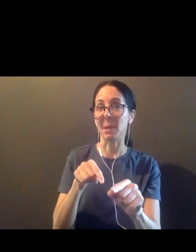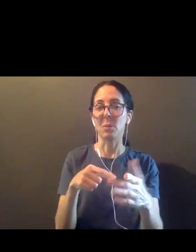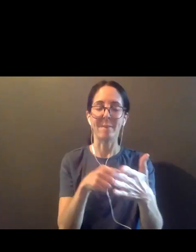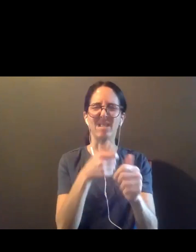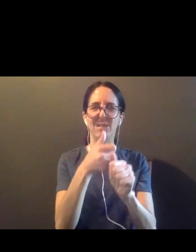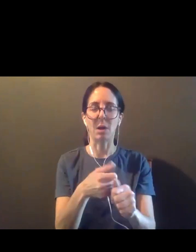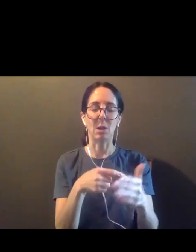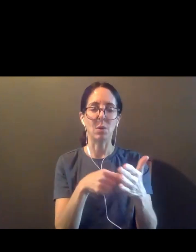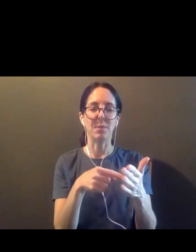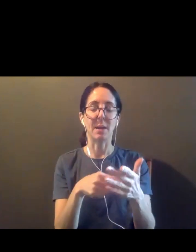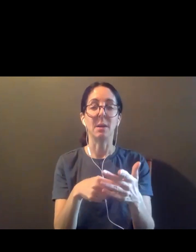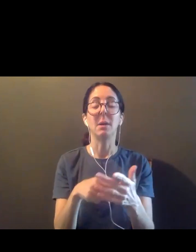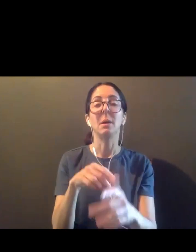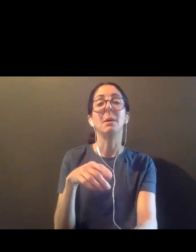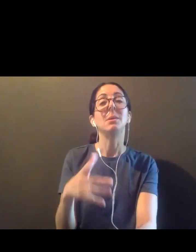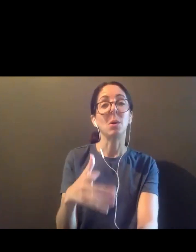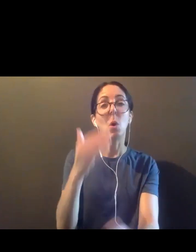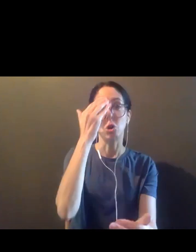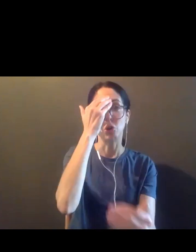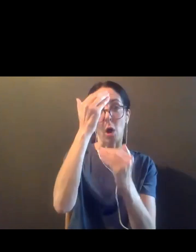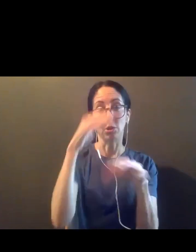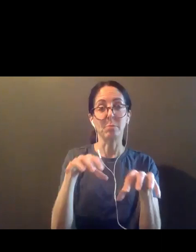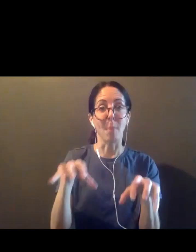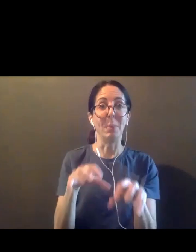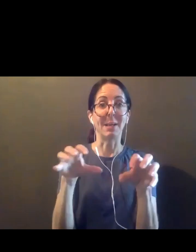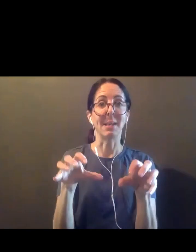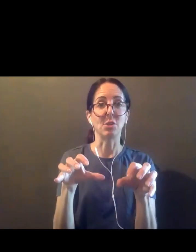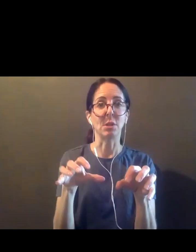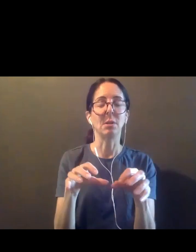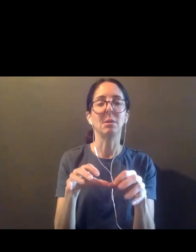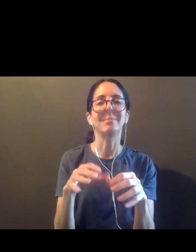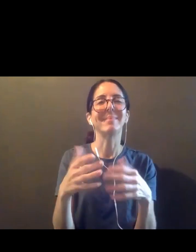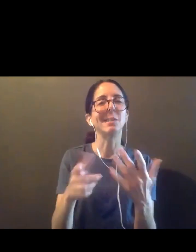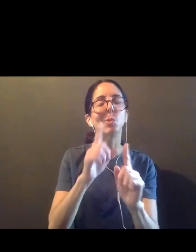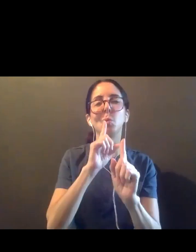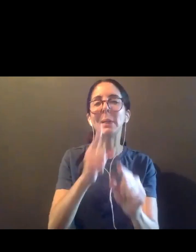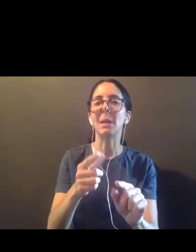And the term of knowledge mobilization is really about a reciprocal action.